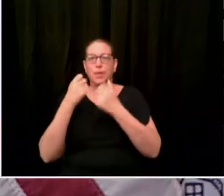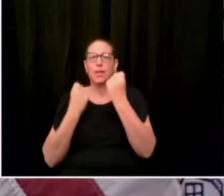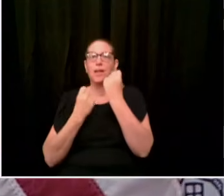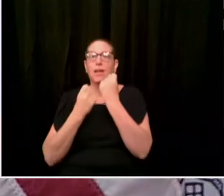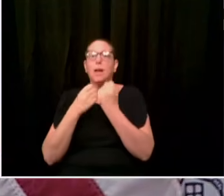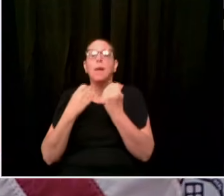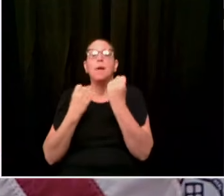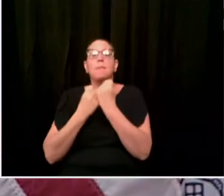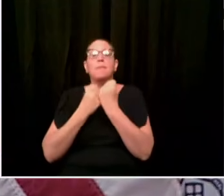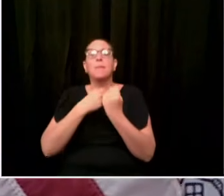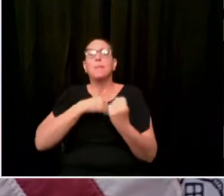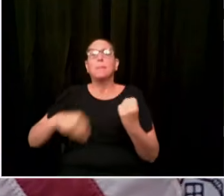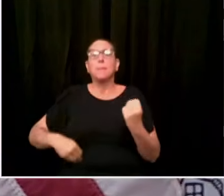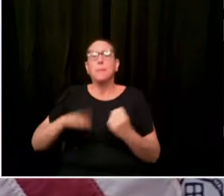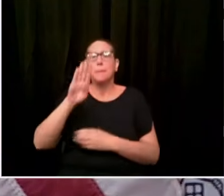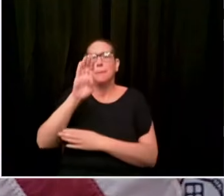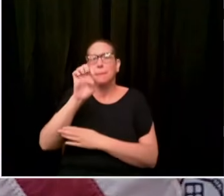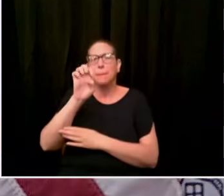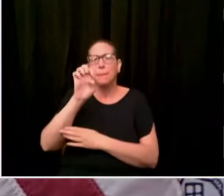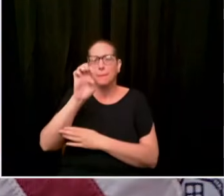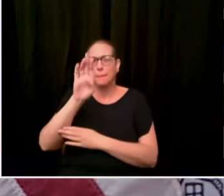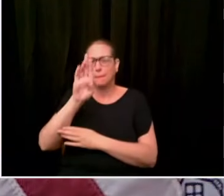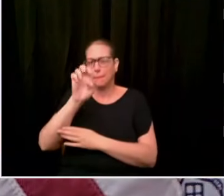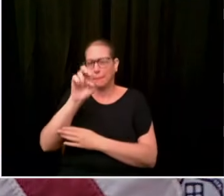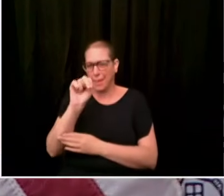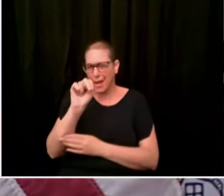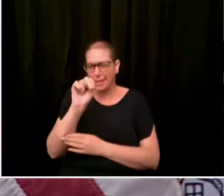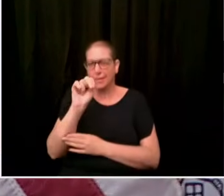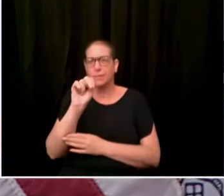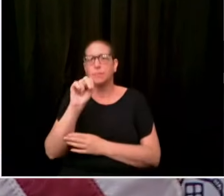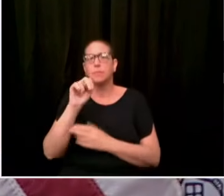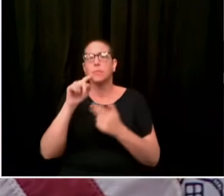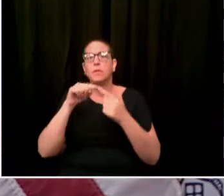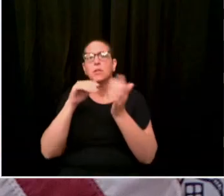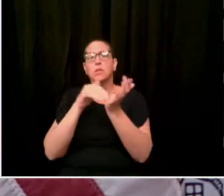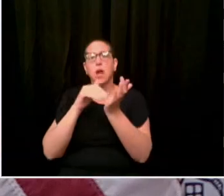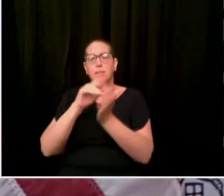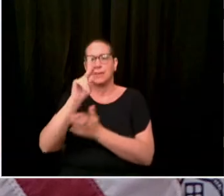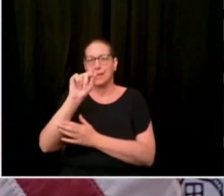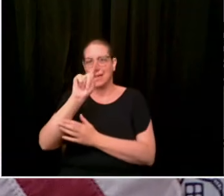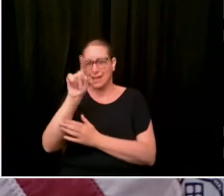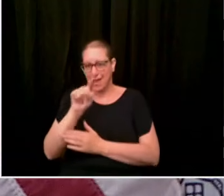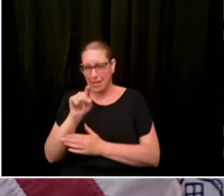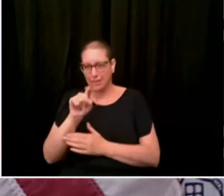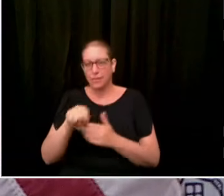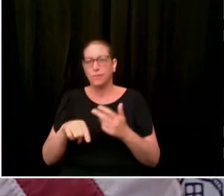JOURNALIST. HI, ALL. WE HAVE DEPUTY MAYOR BEAN, PRESIDENT AND CEO